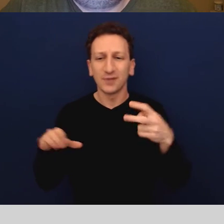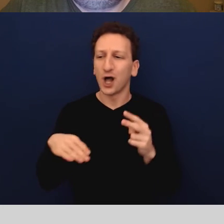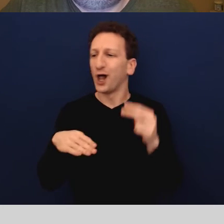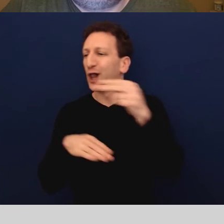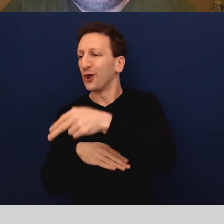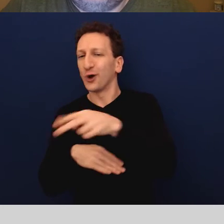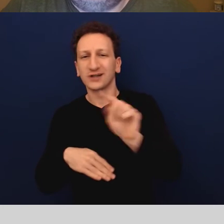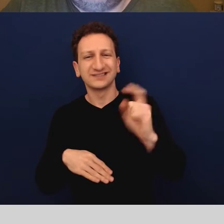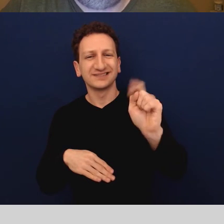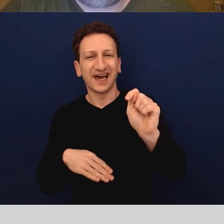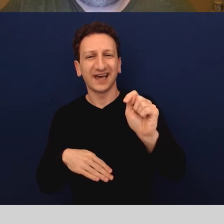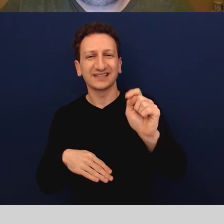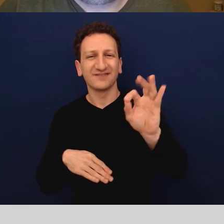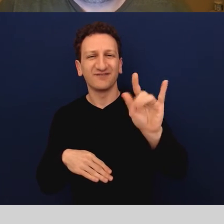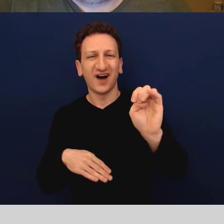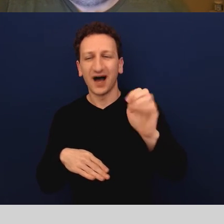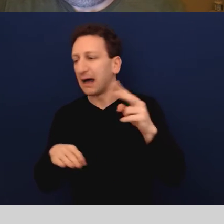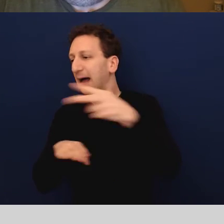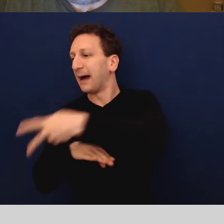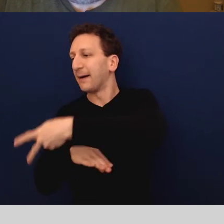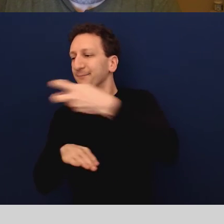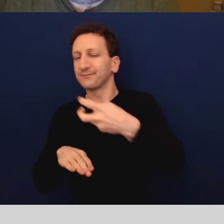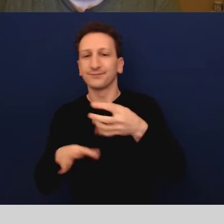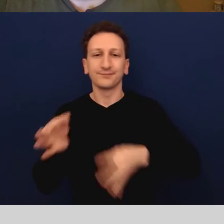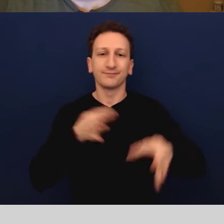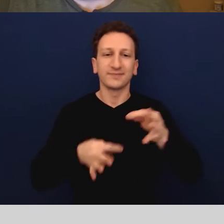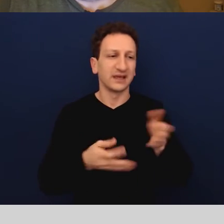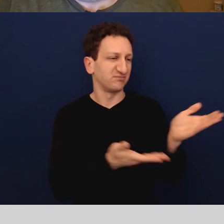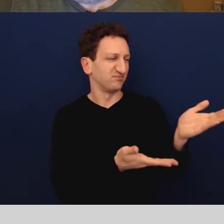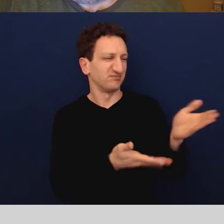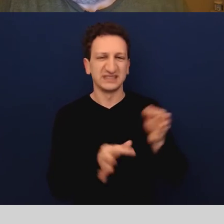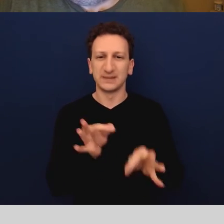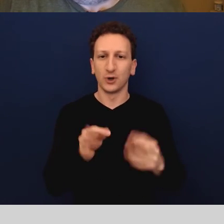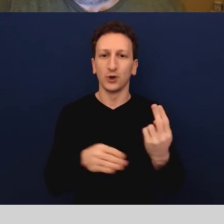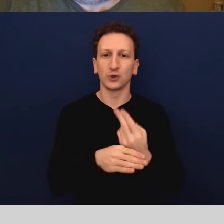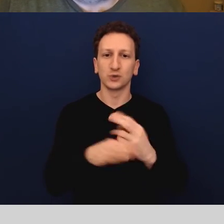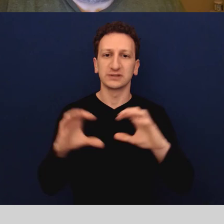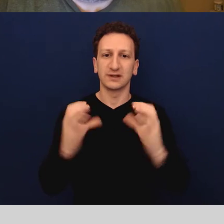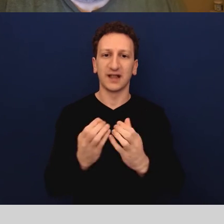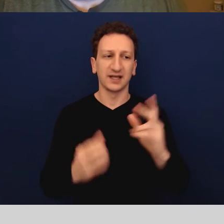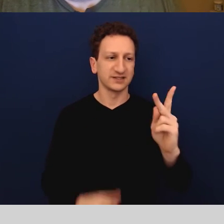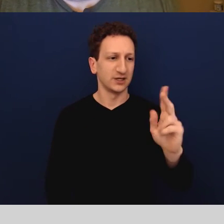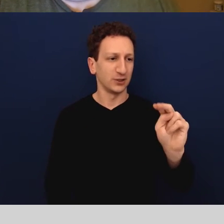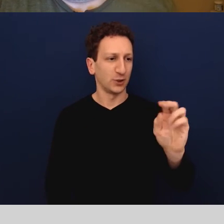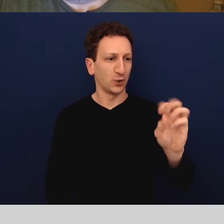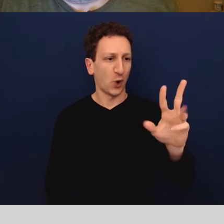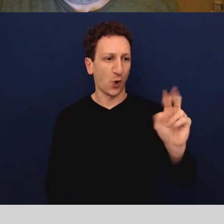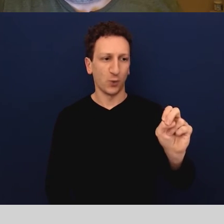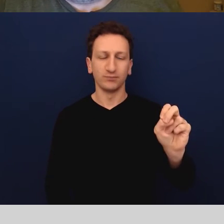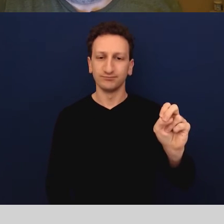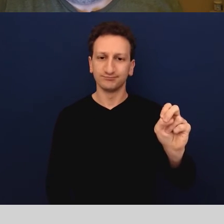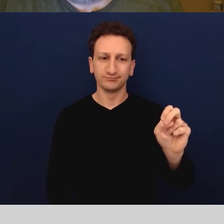So we have a known and known just has an IP and return it. So this looks pretty straightforward,